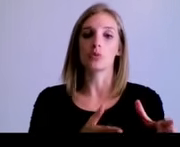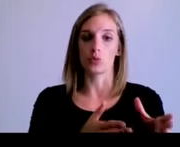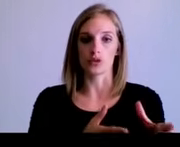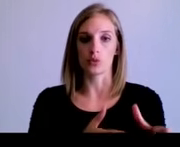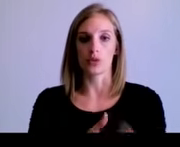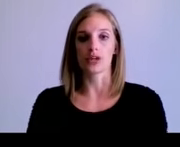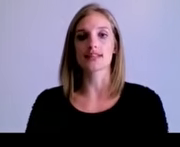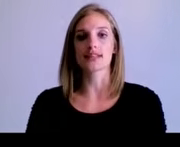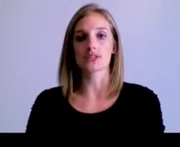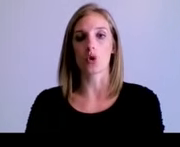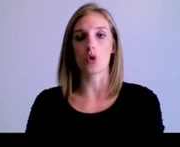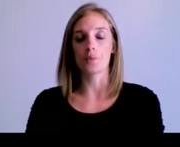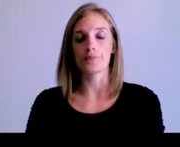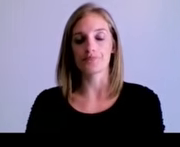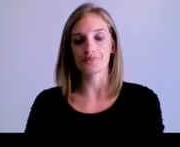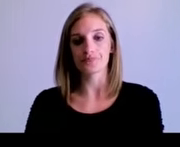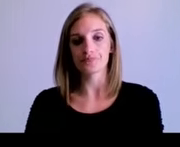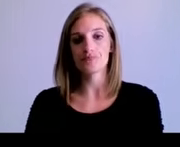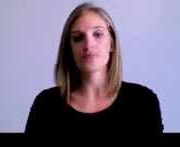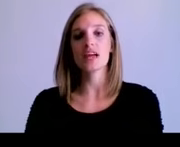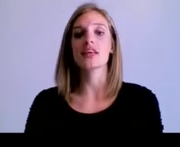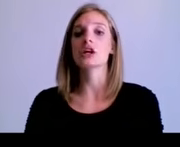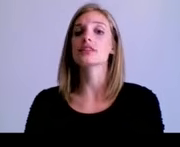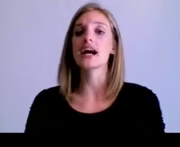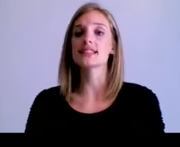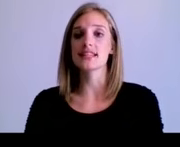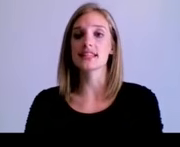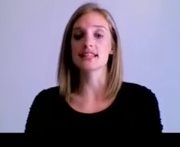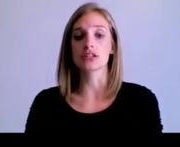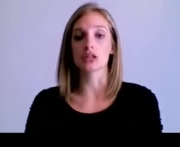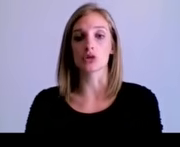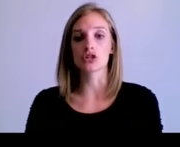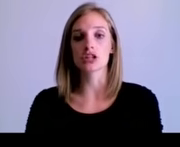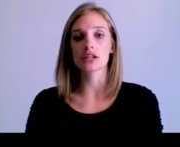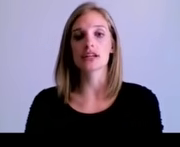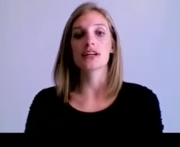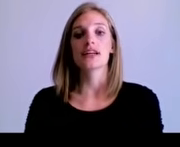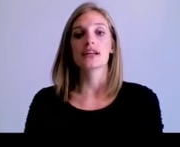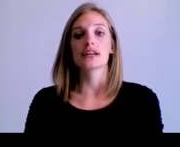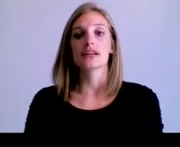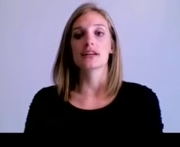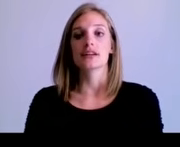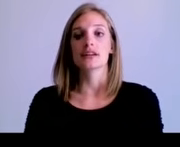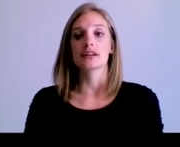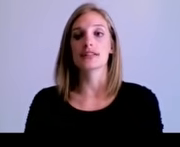what the word is as a whole. And then our last C is closure.